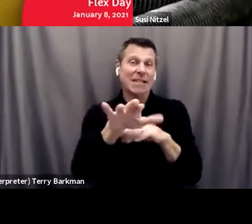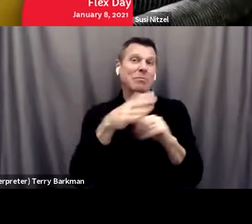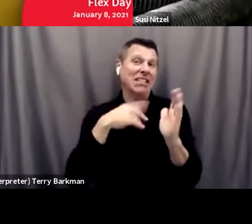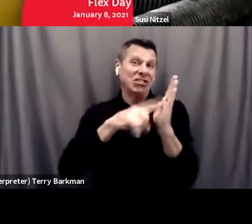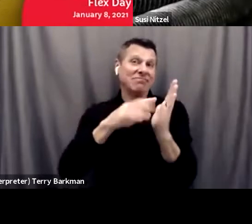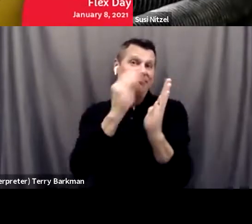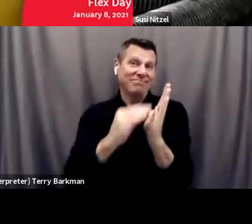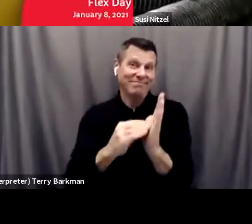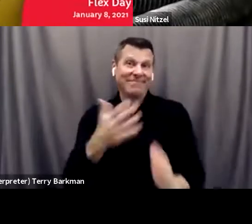You.